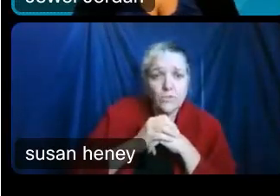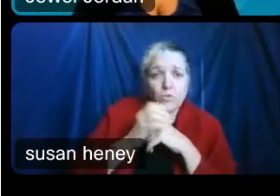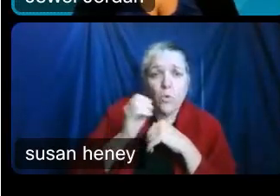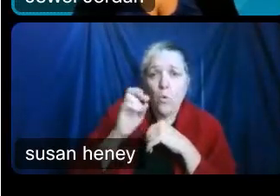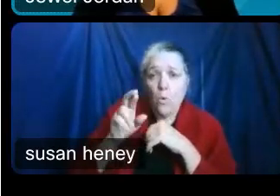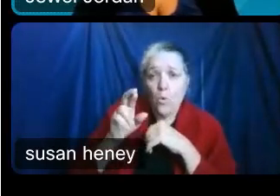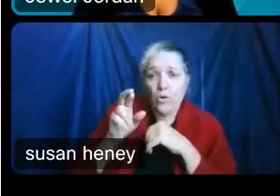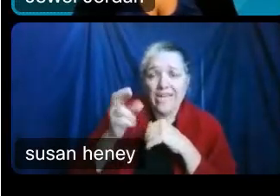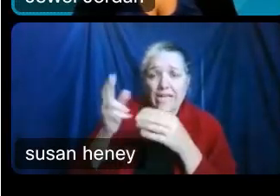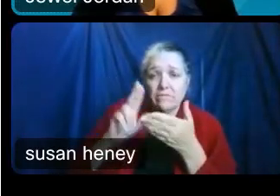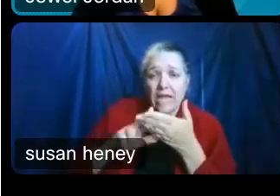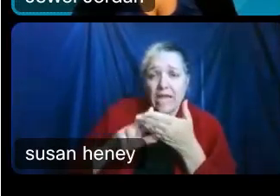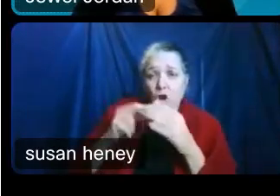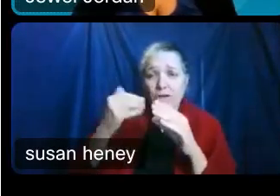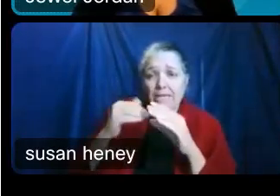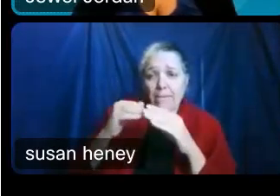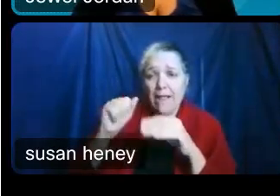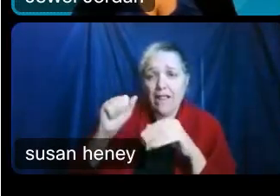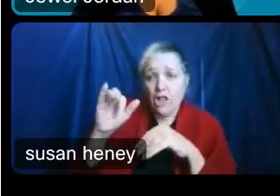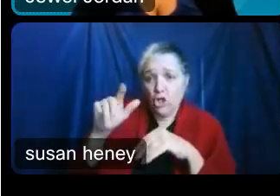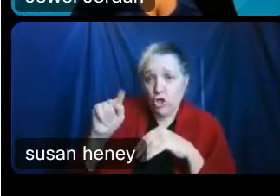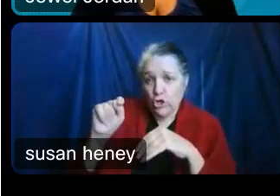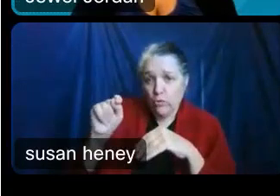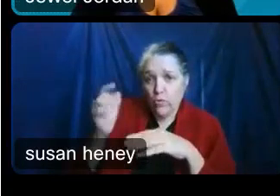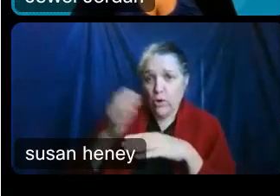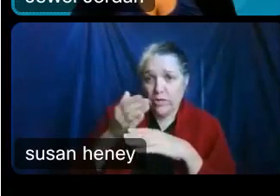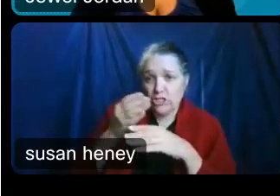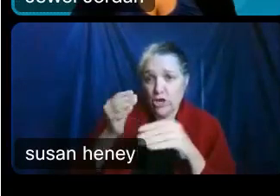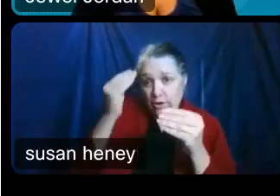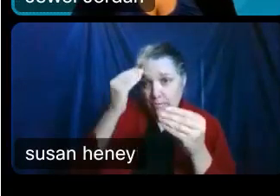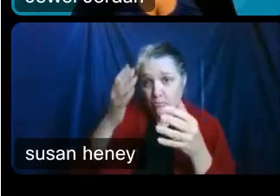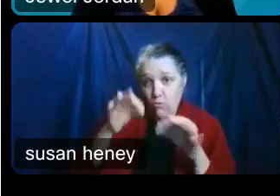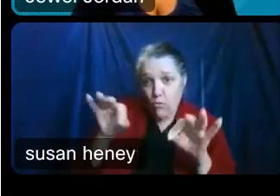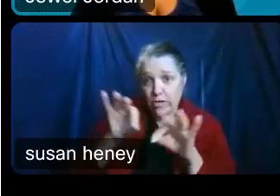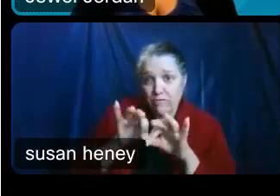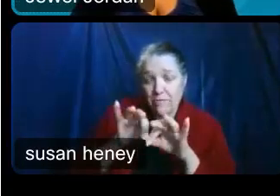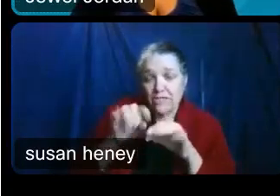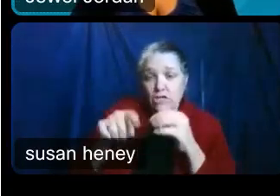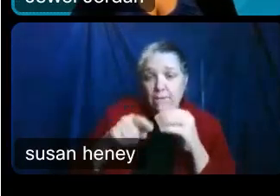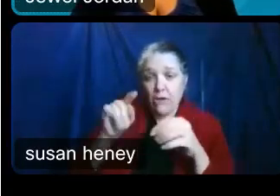to our email alerts where we share important information about our data releases. You can